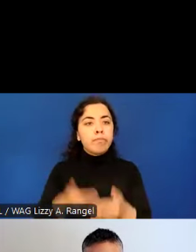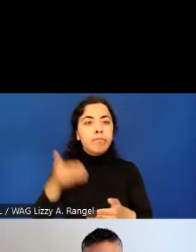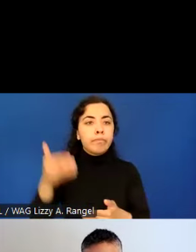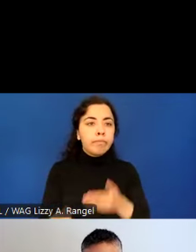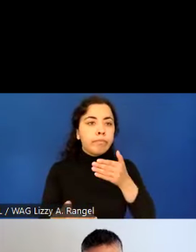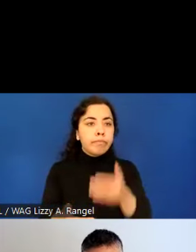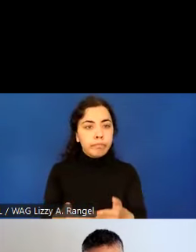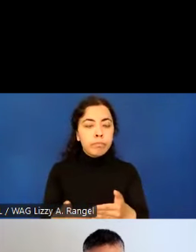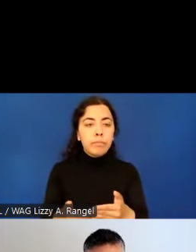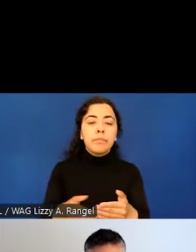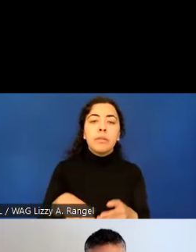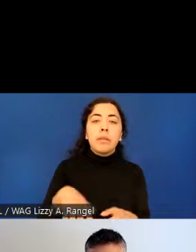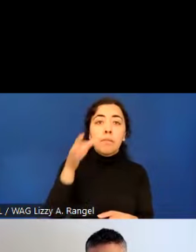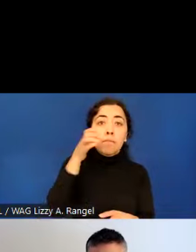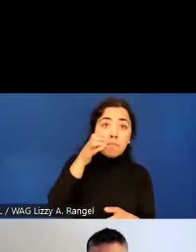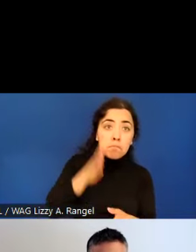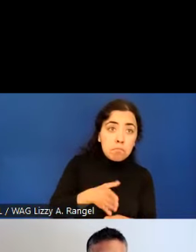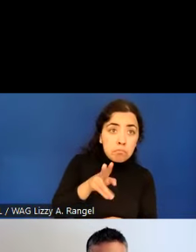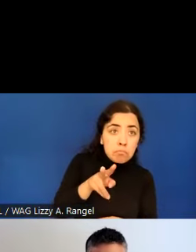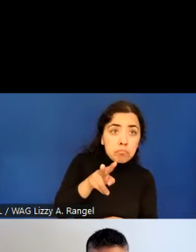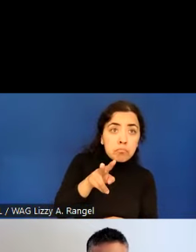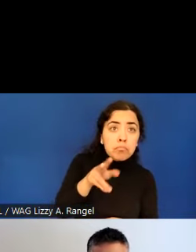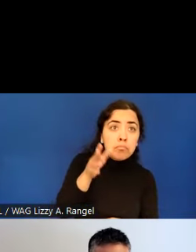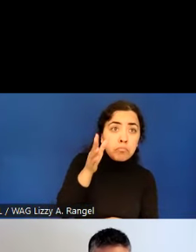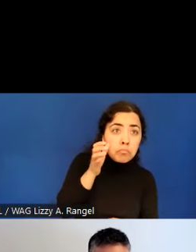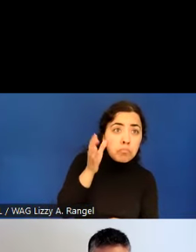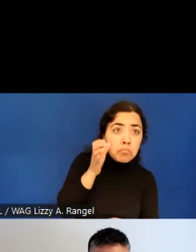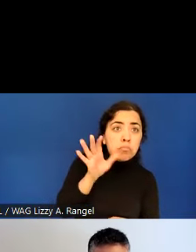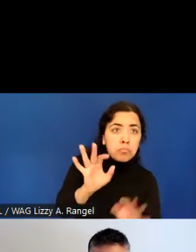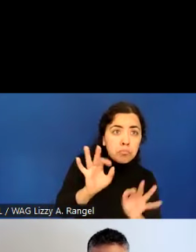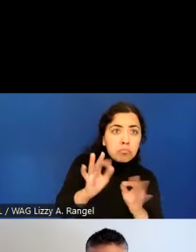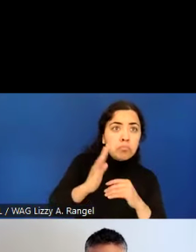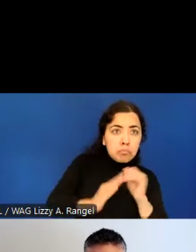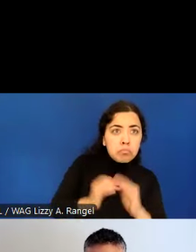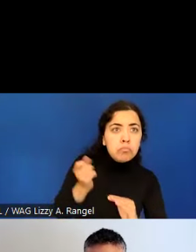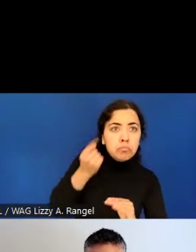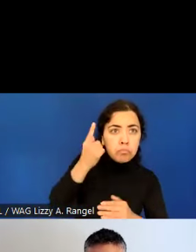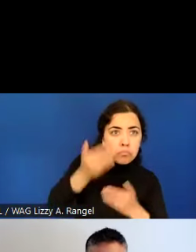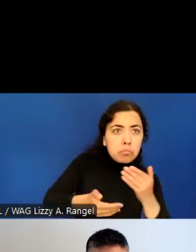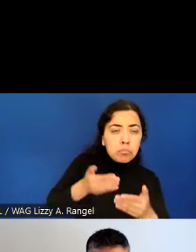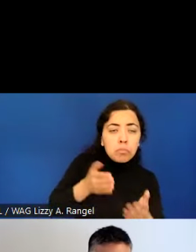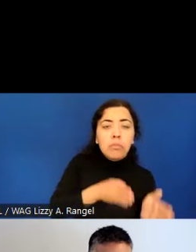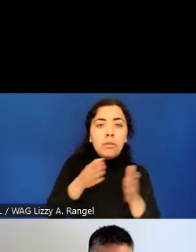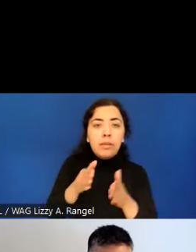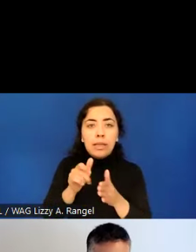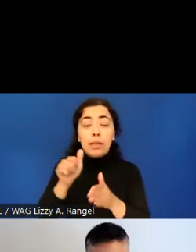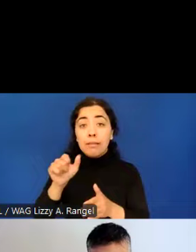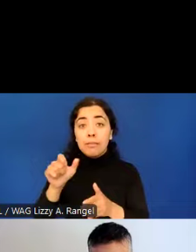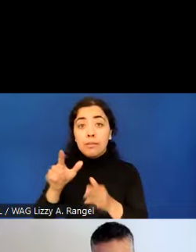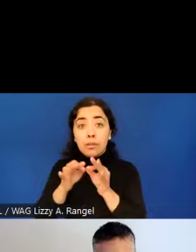the sign language interpreter and the live caption writers. I have probably been going a little too